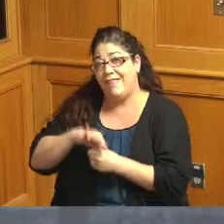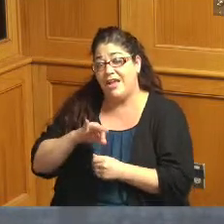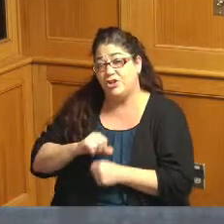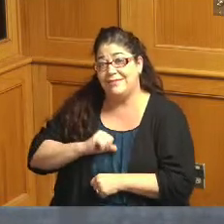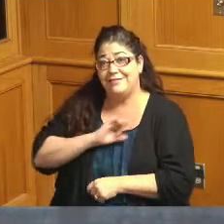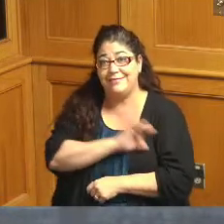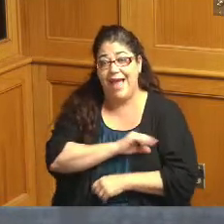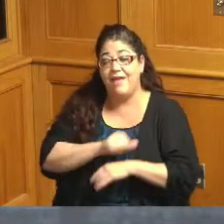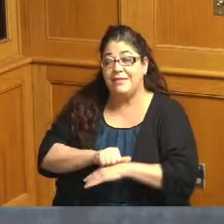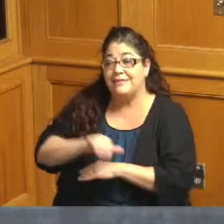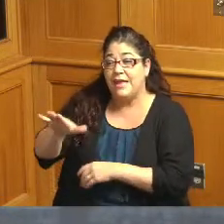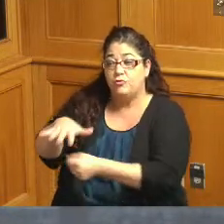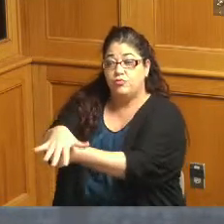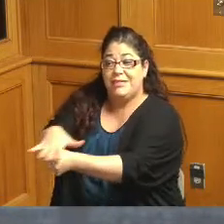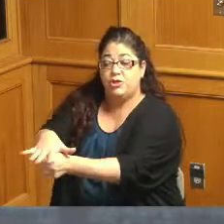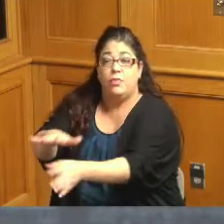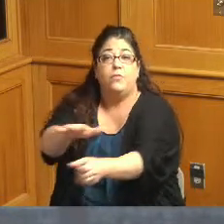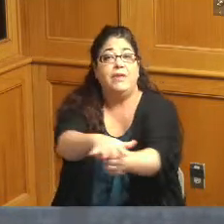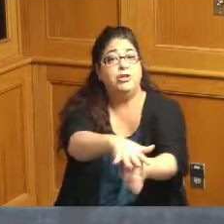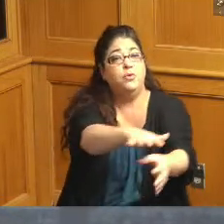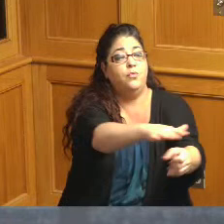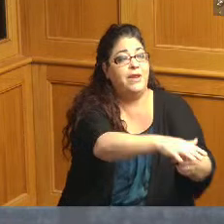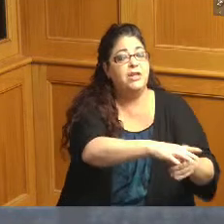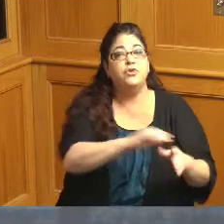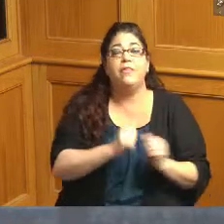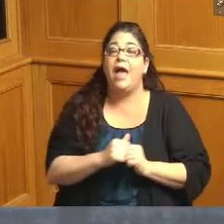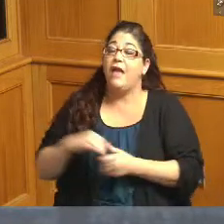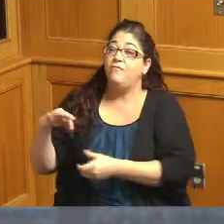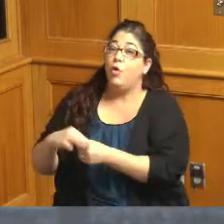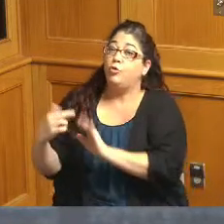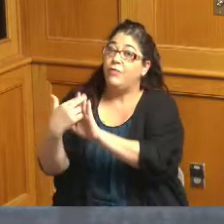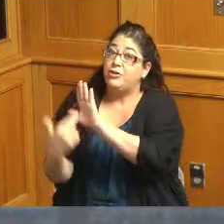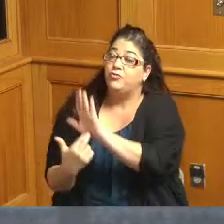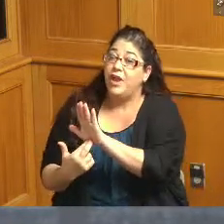Major community events to do things like voter registration and recruiting poll workers